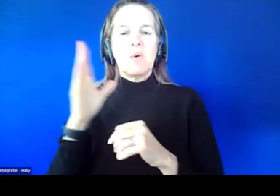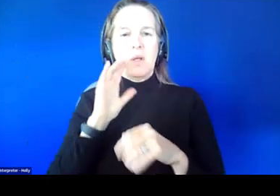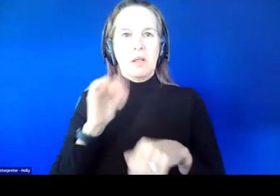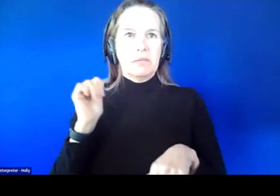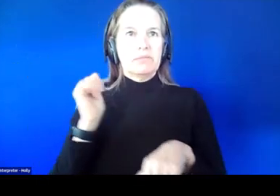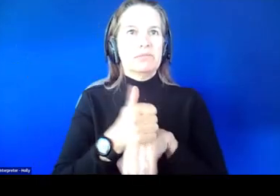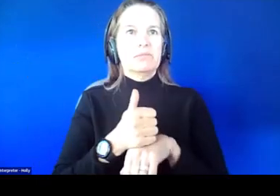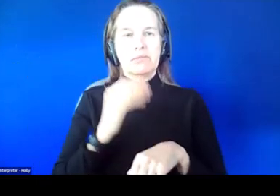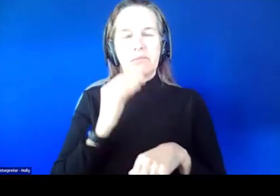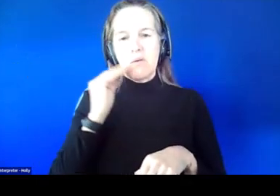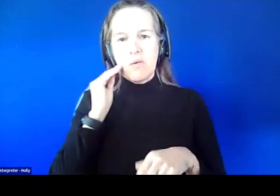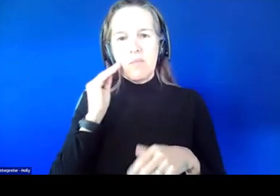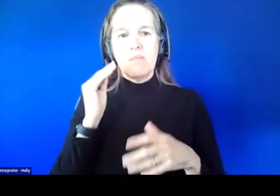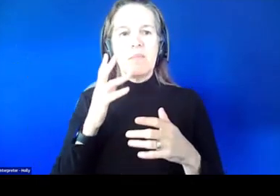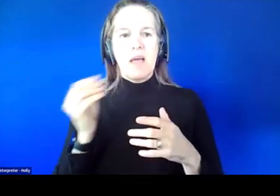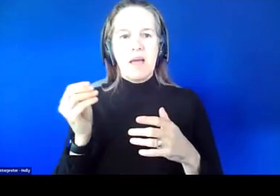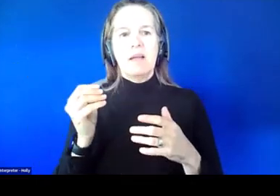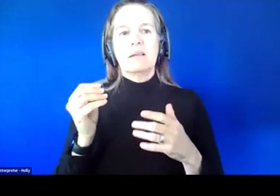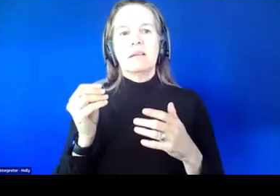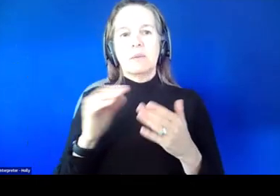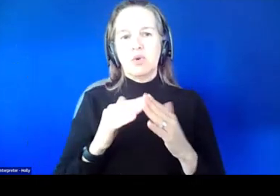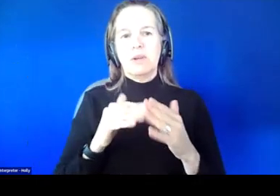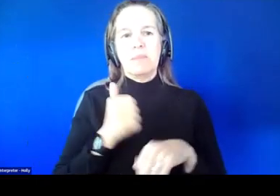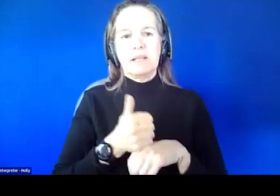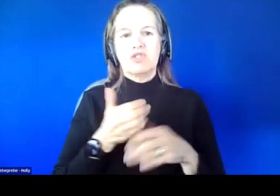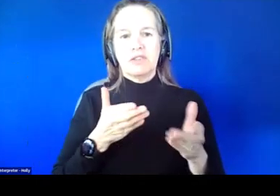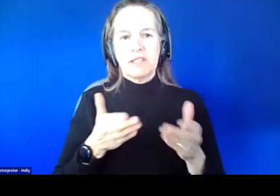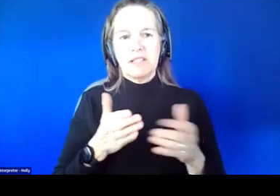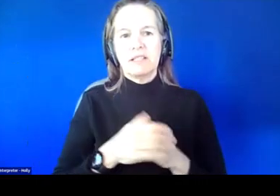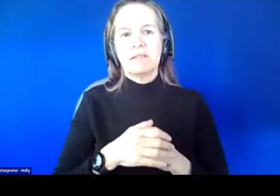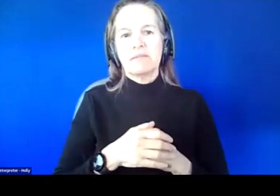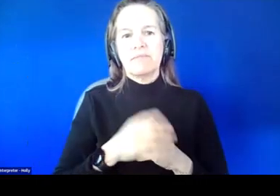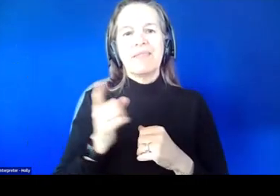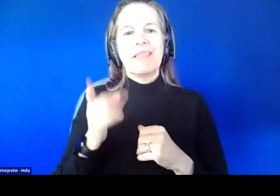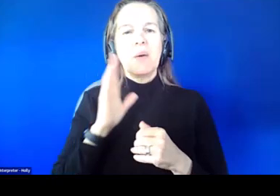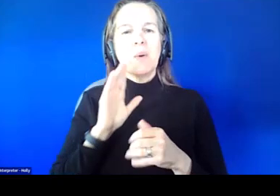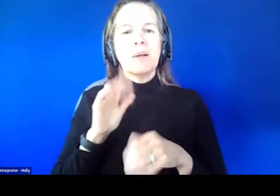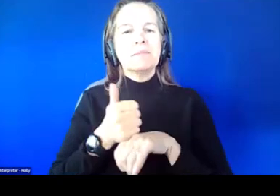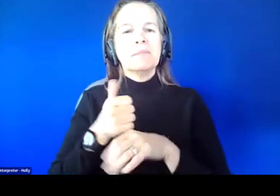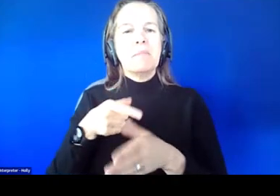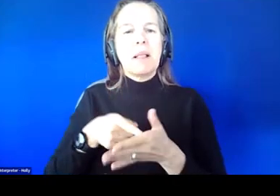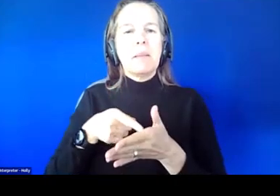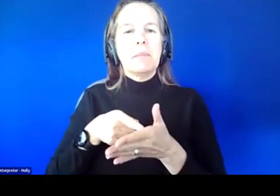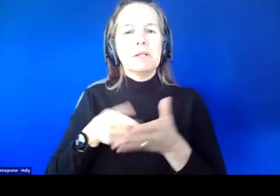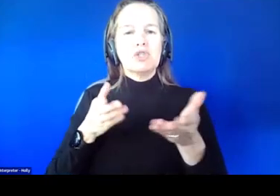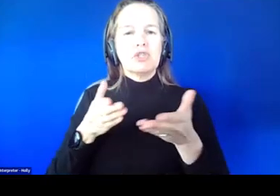You know tribes are developing billable services to build capacity for their services.